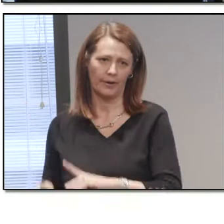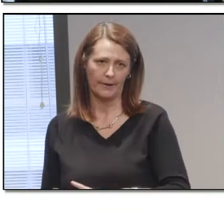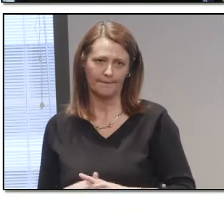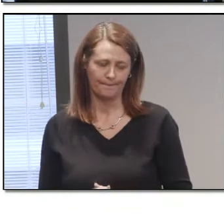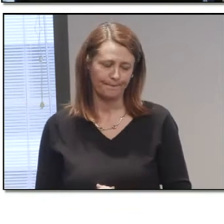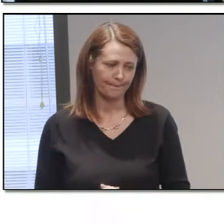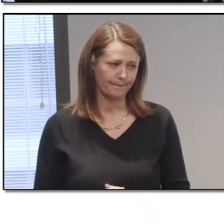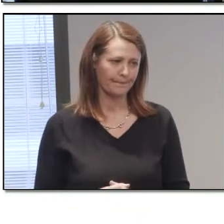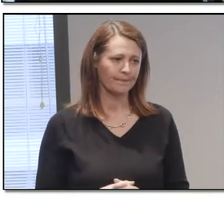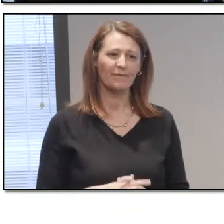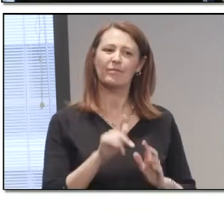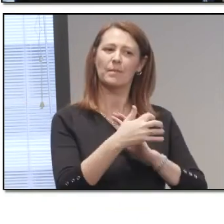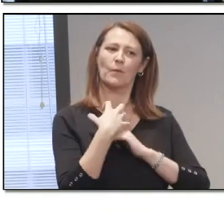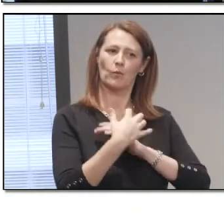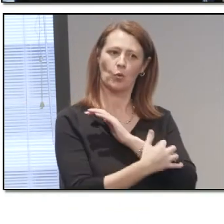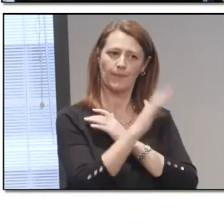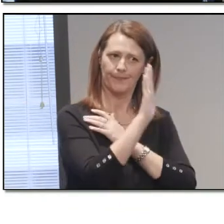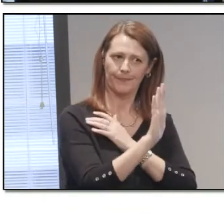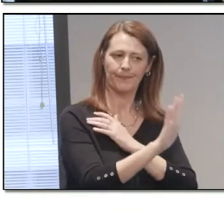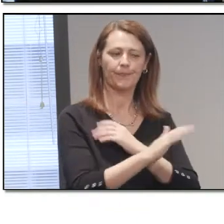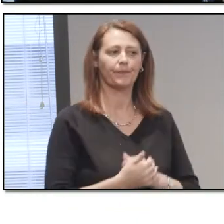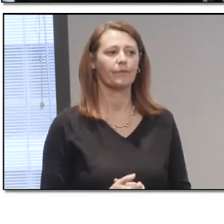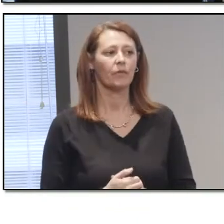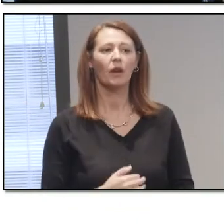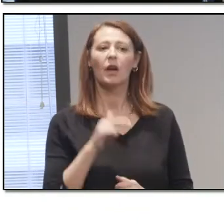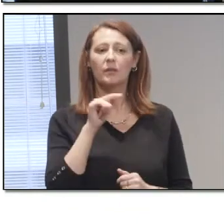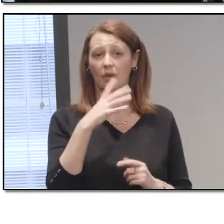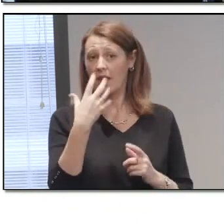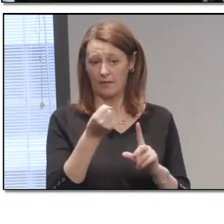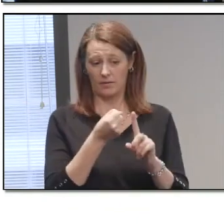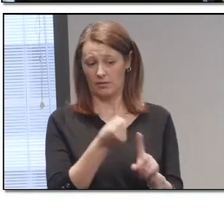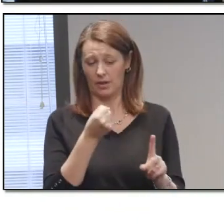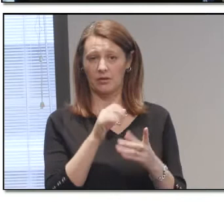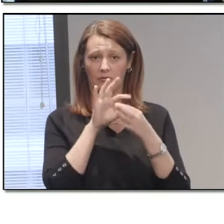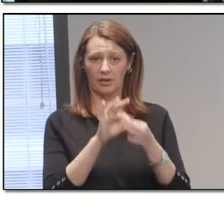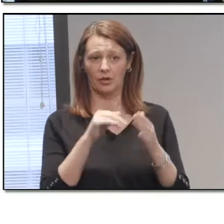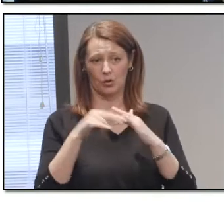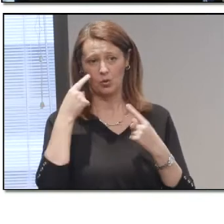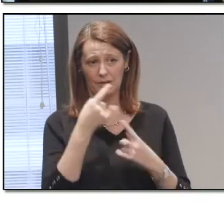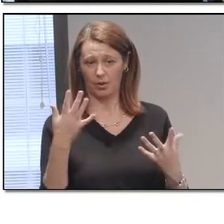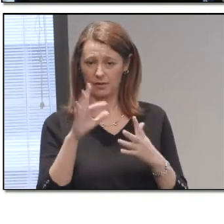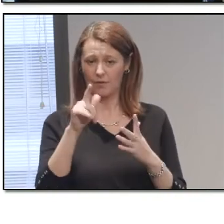nevertheless it is demonstrating there is an effect associated with exposure to air pollutants.